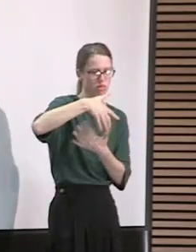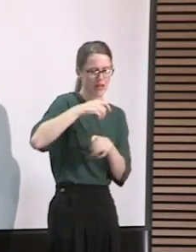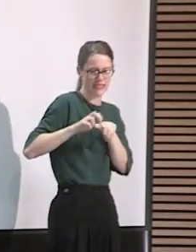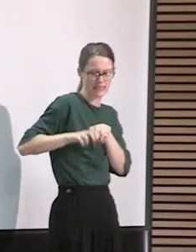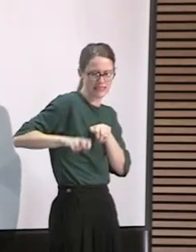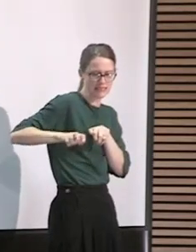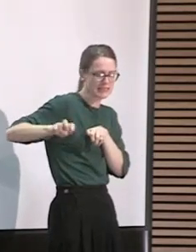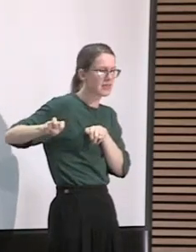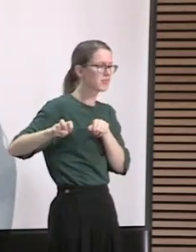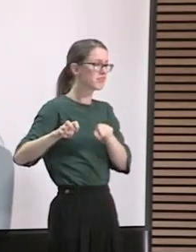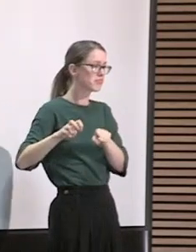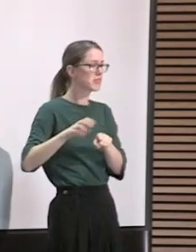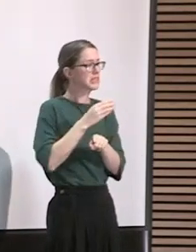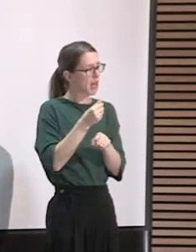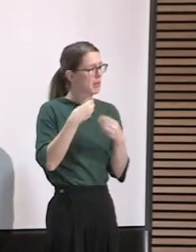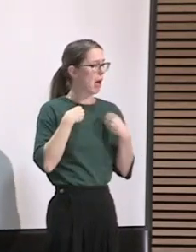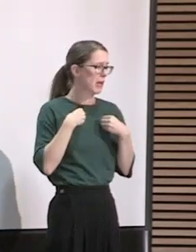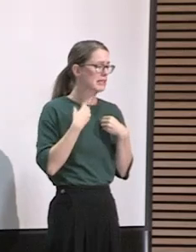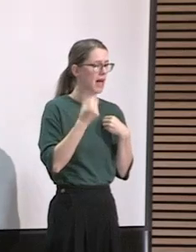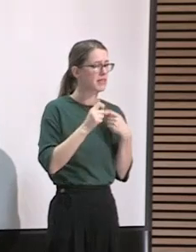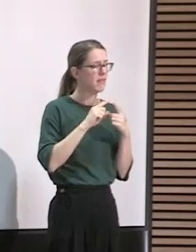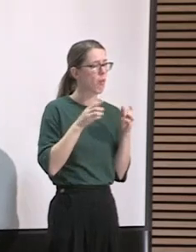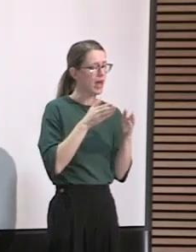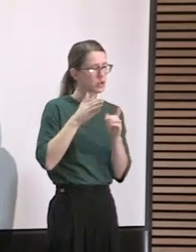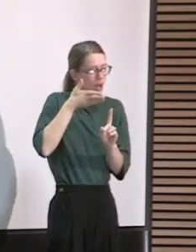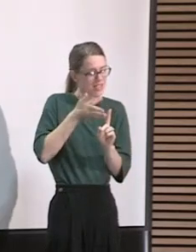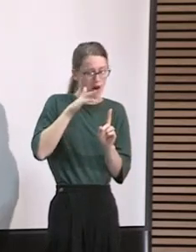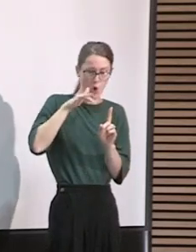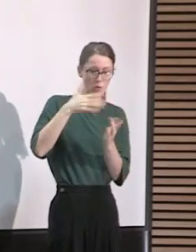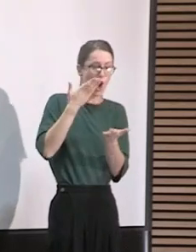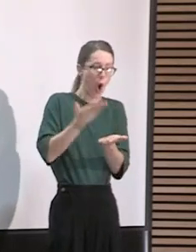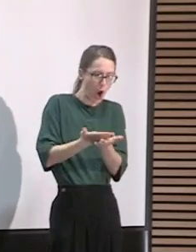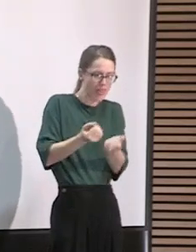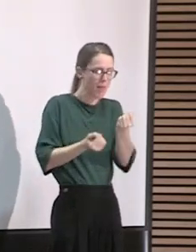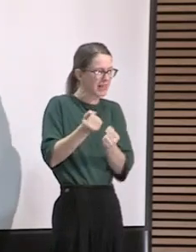Public transport involves people being in close proximity to one another and,